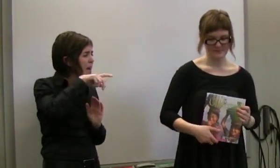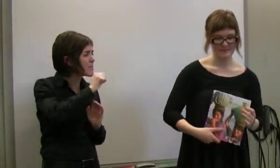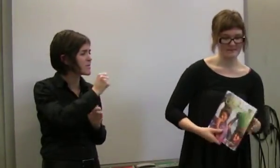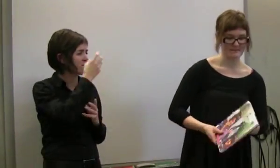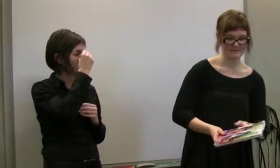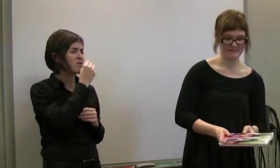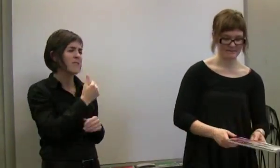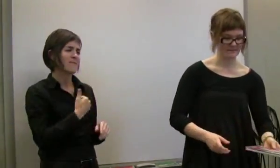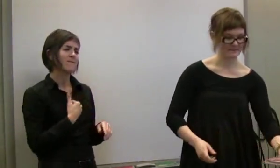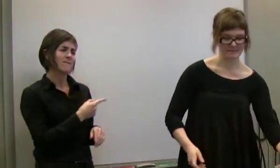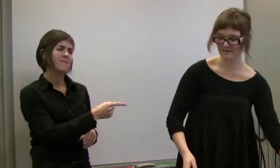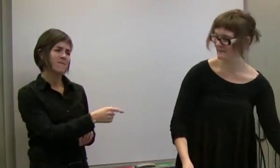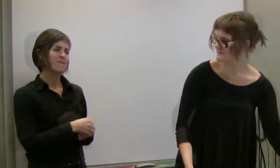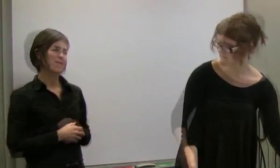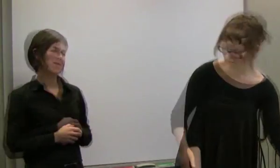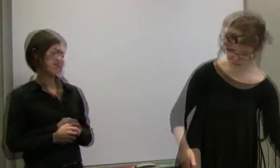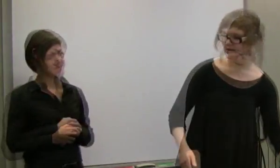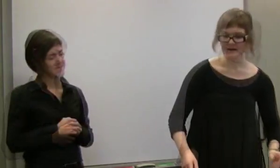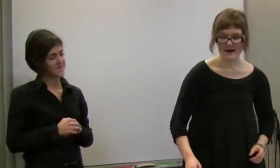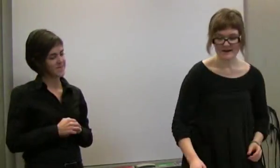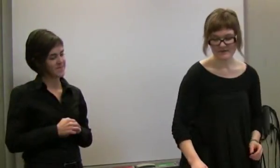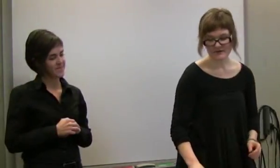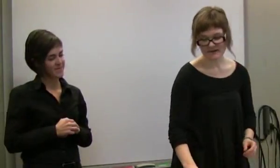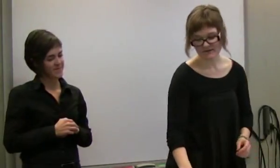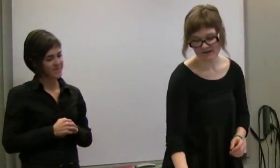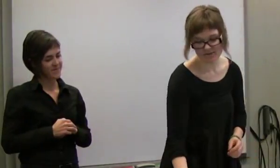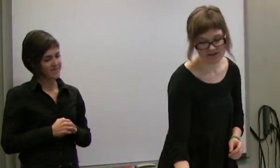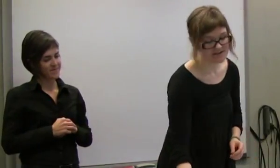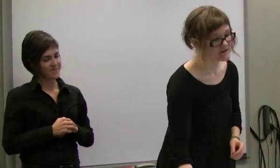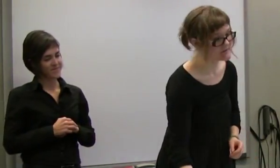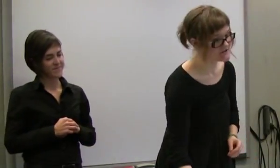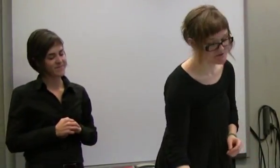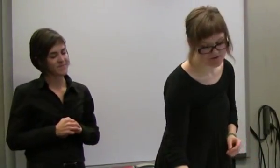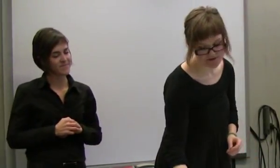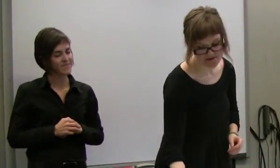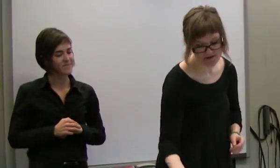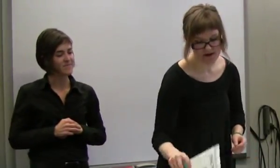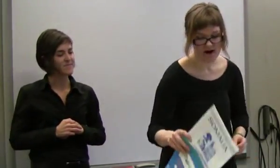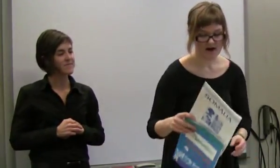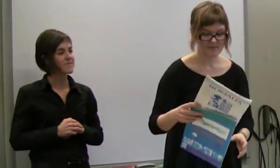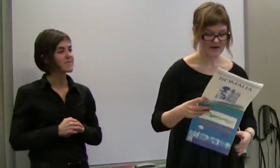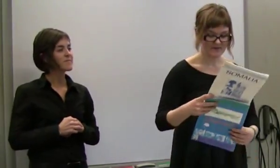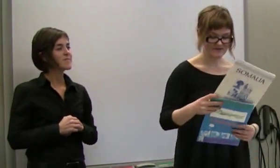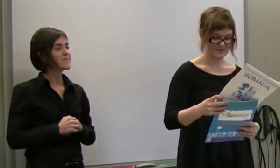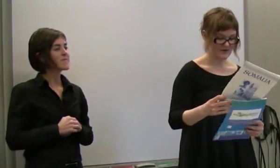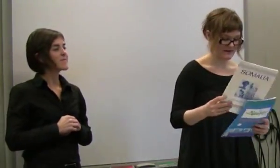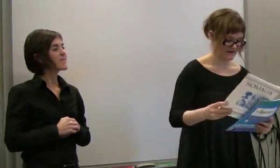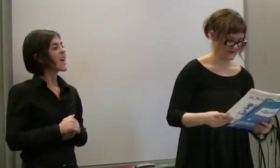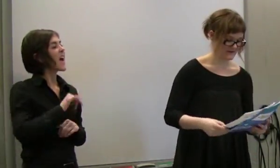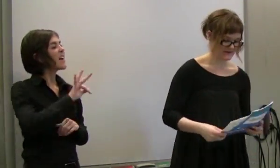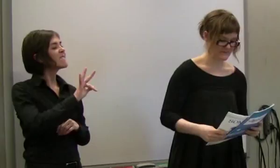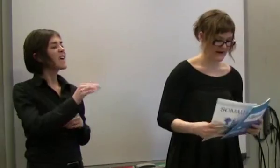pictures and maps. If you are looking